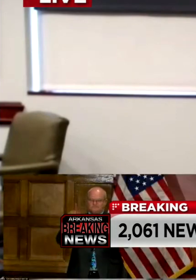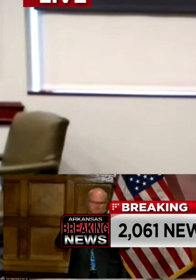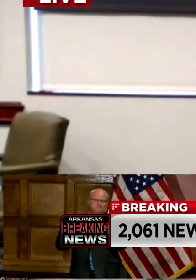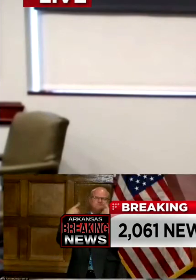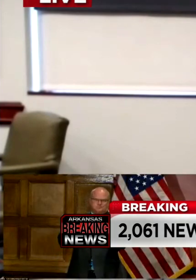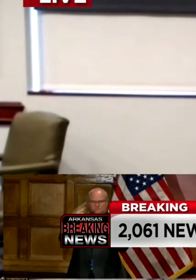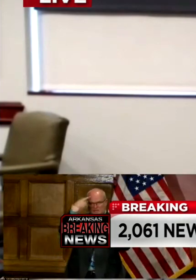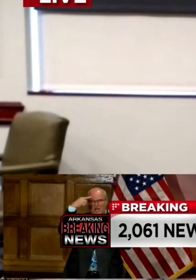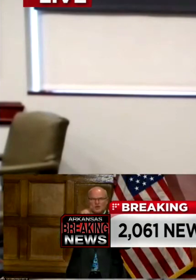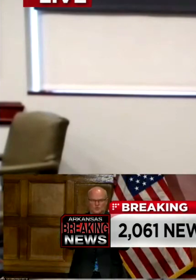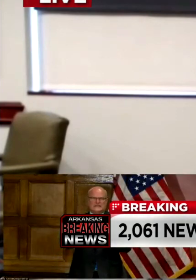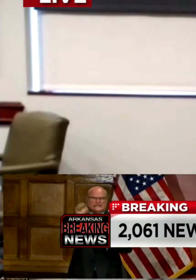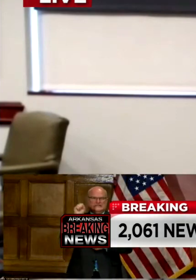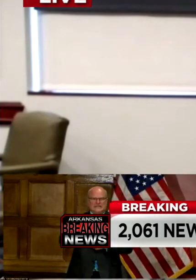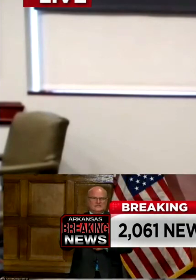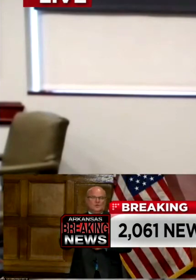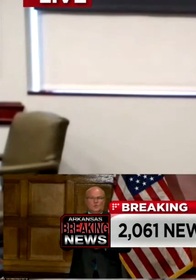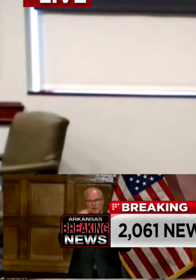DEPARTMENT OF HEALTH AND WE